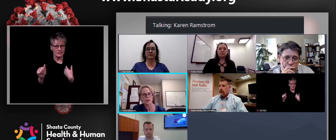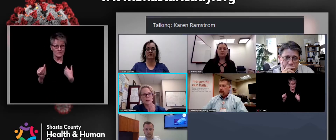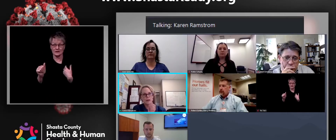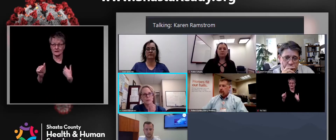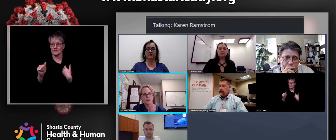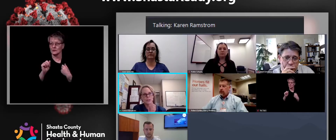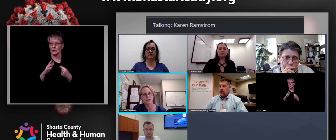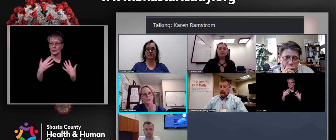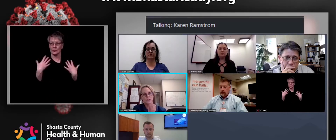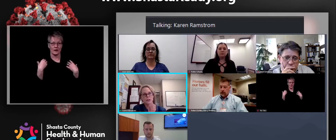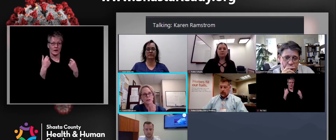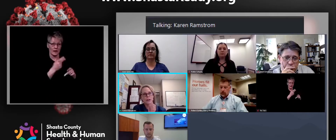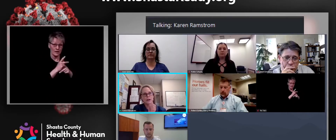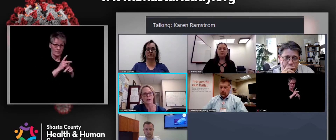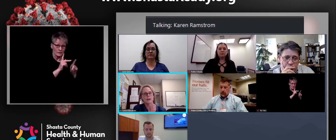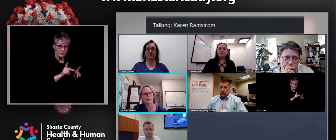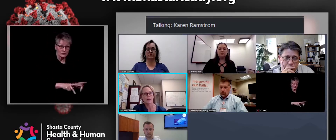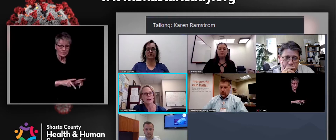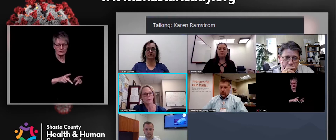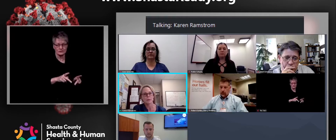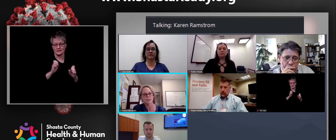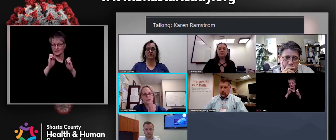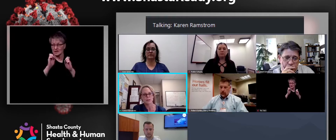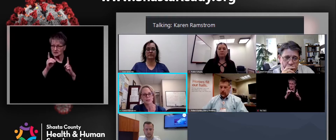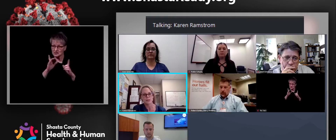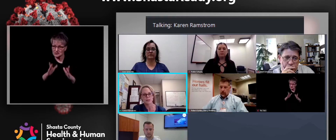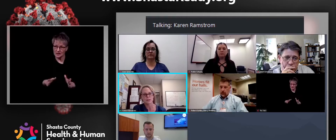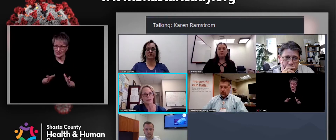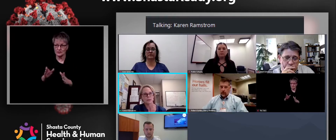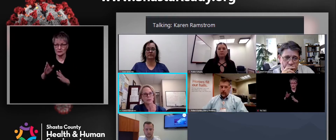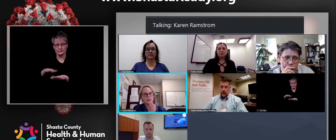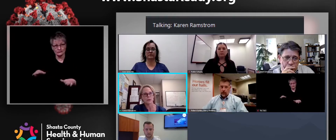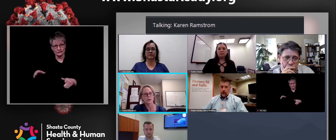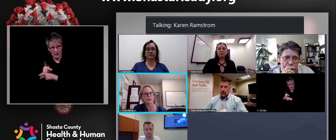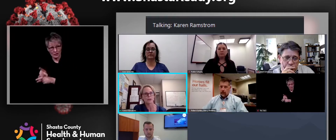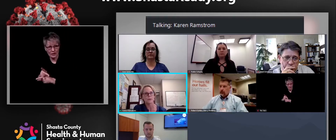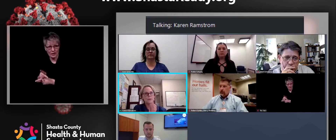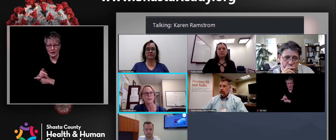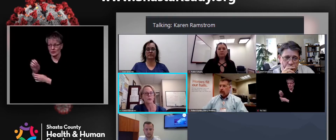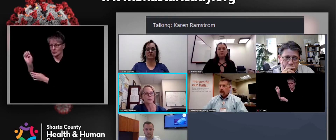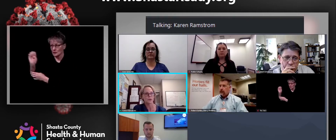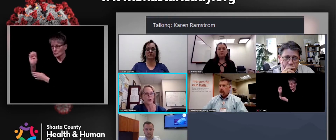personnel, educators, childcare, emergency services, and food and agriculture, those